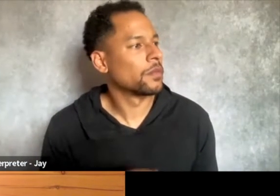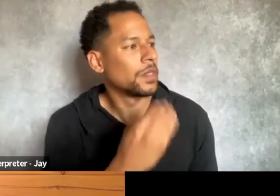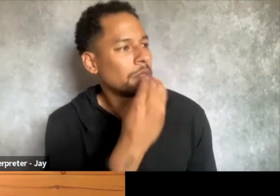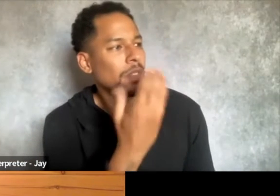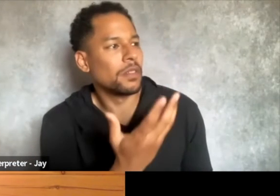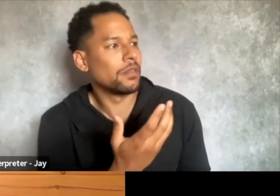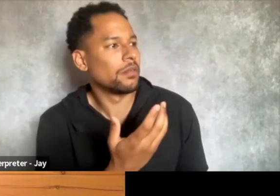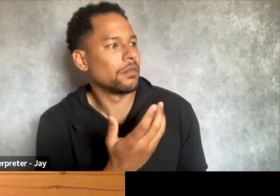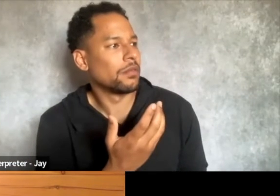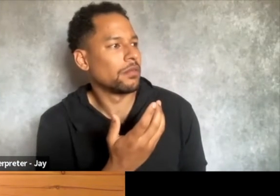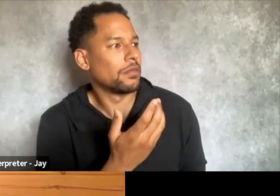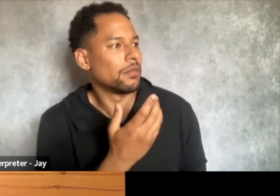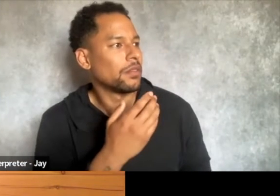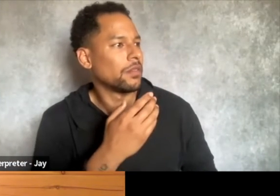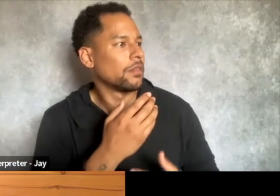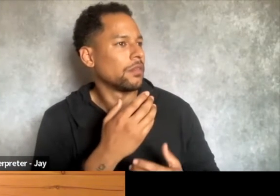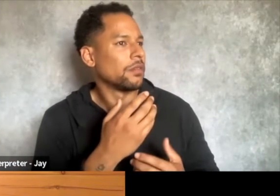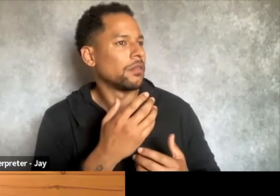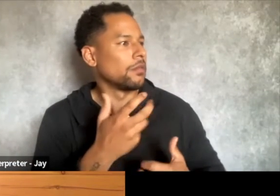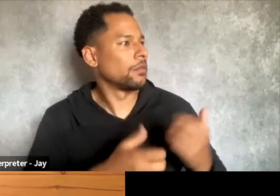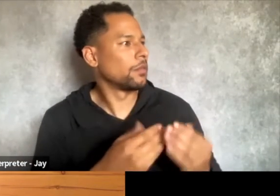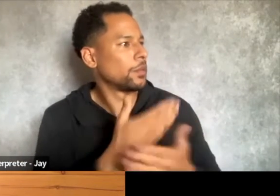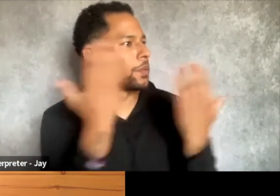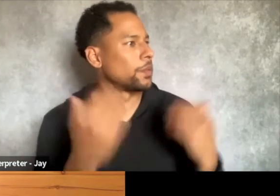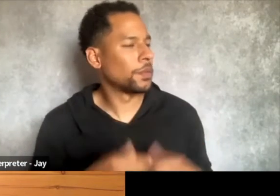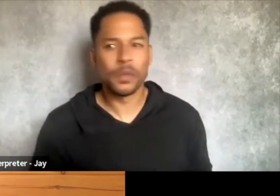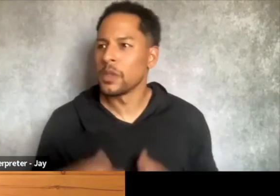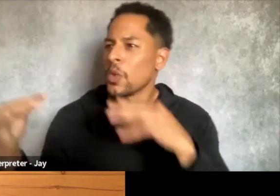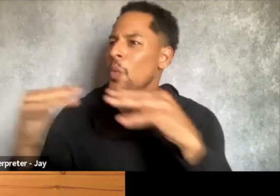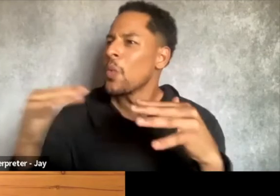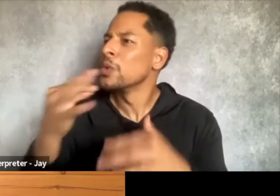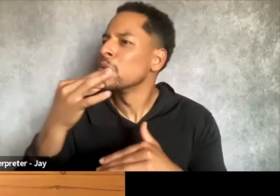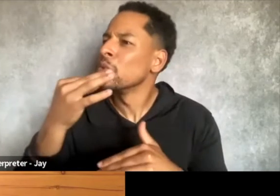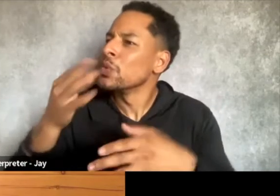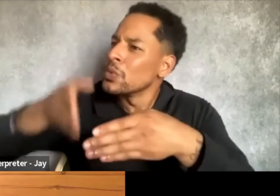The war's almost over and you are alive.